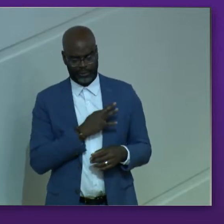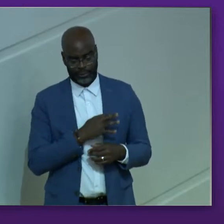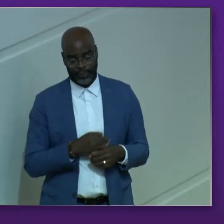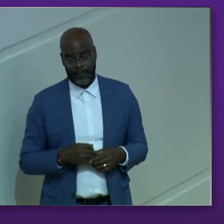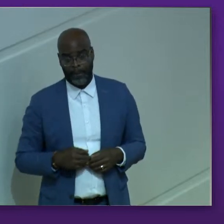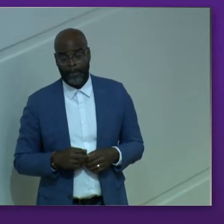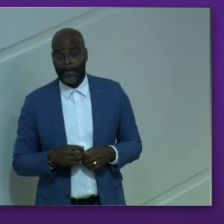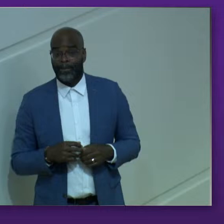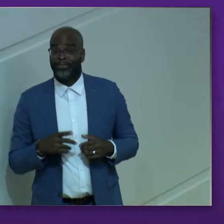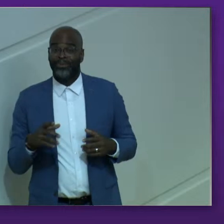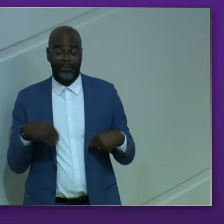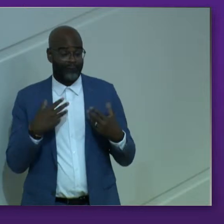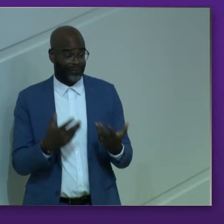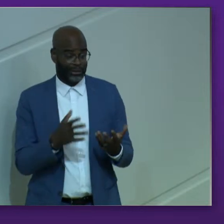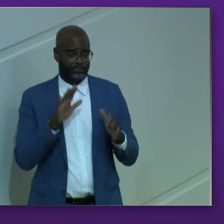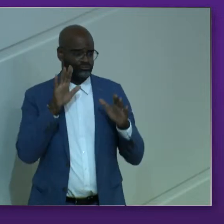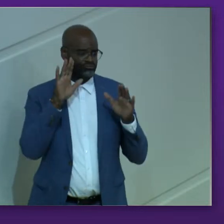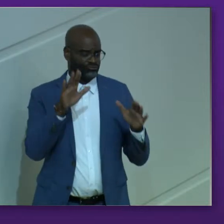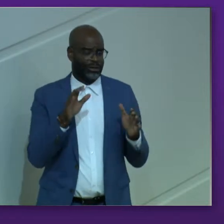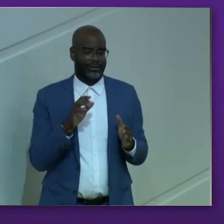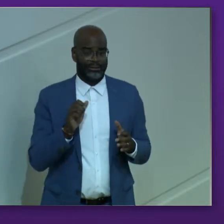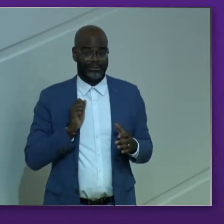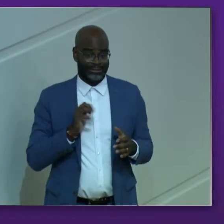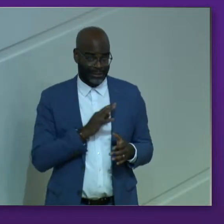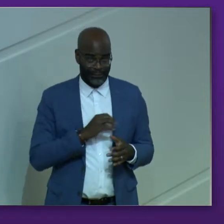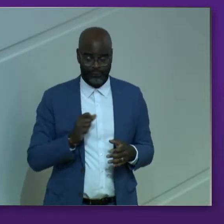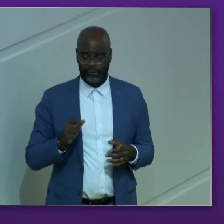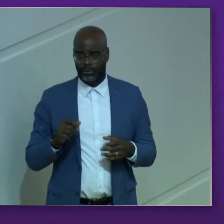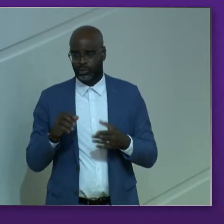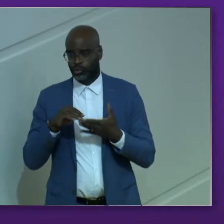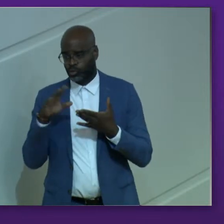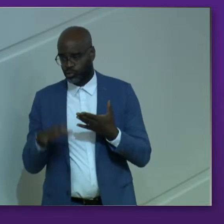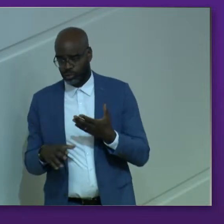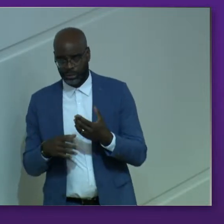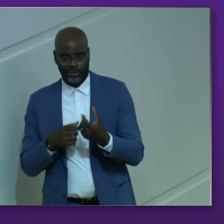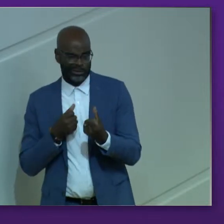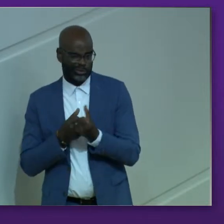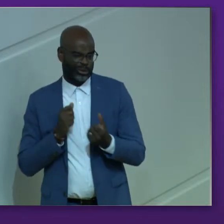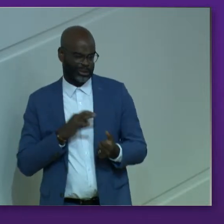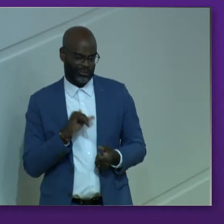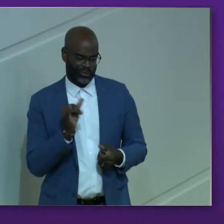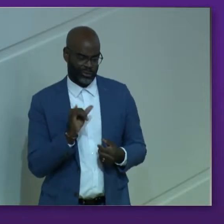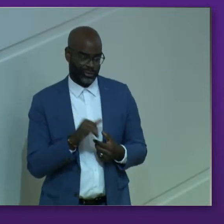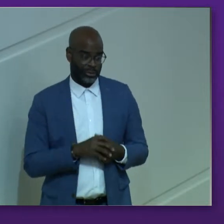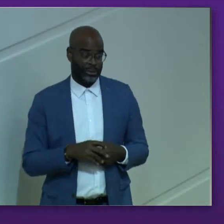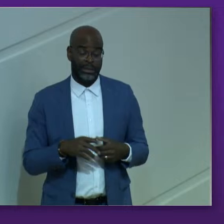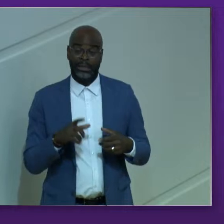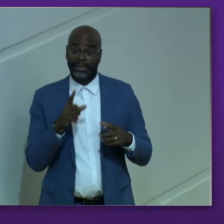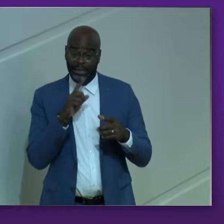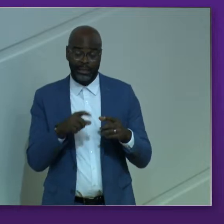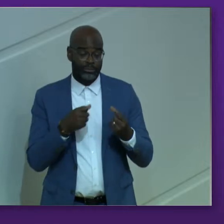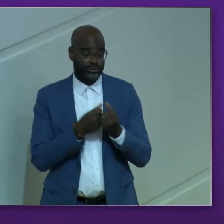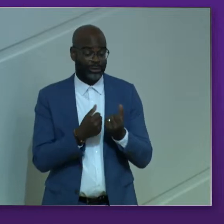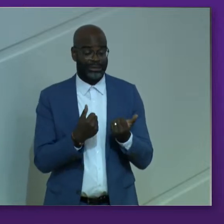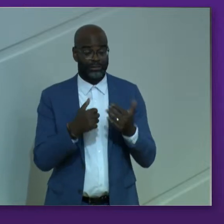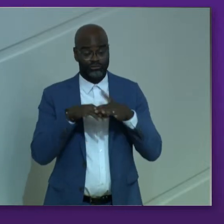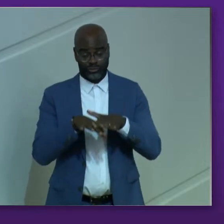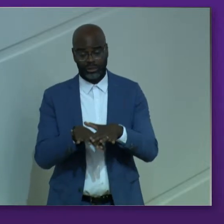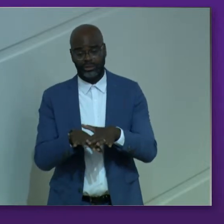WHICH ALLOWS STUDENTS TO PRINCIPATE AND UNLIMITED PROFESSIONAL DEVELOPMENT WORKSHOPS WHILE EARNING TUITION